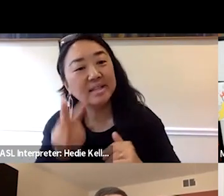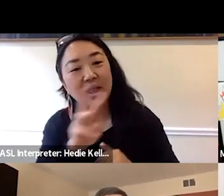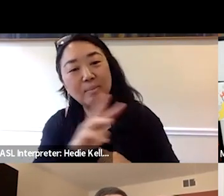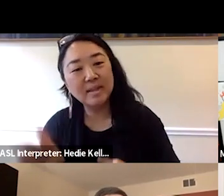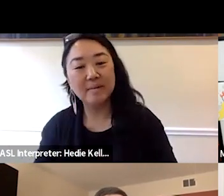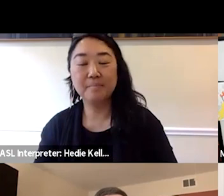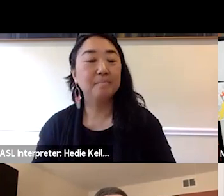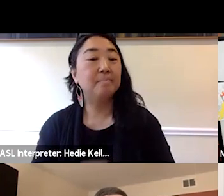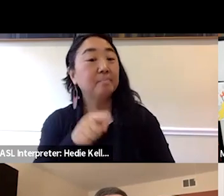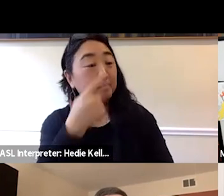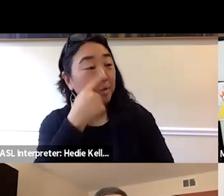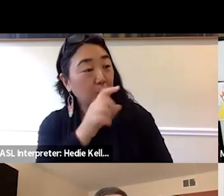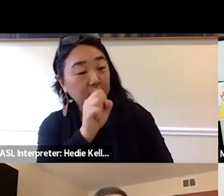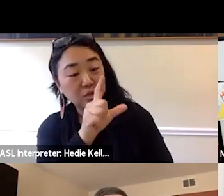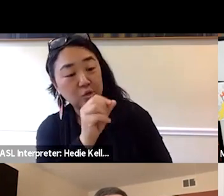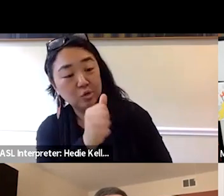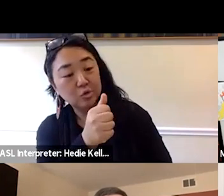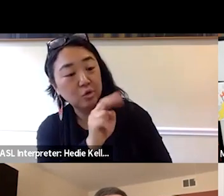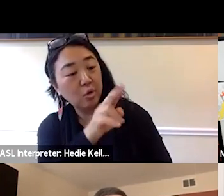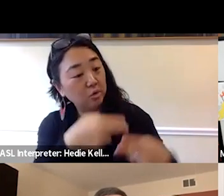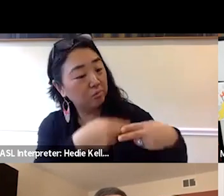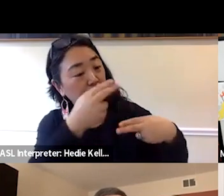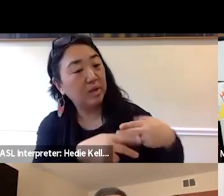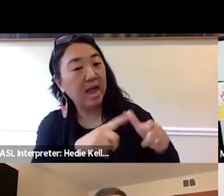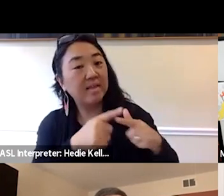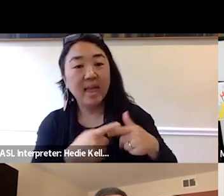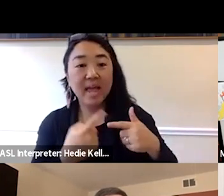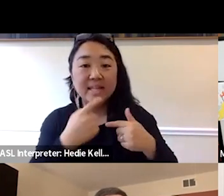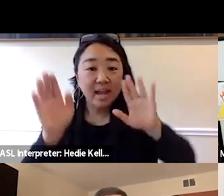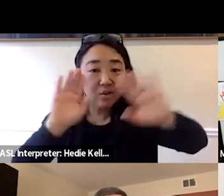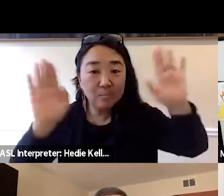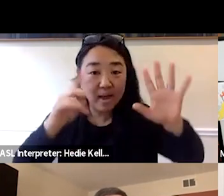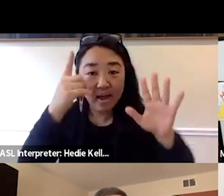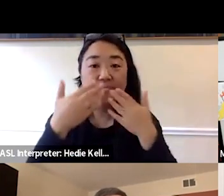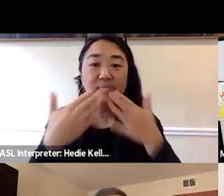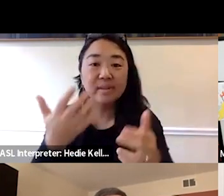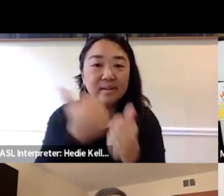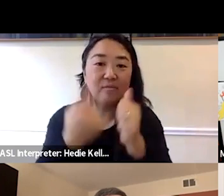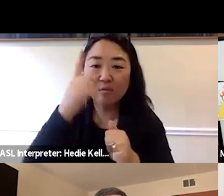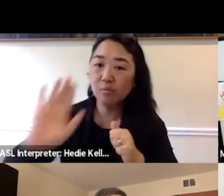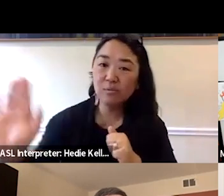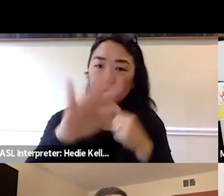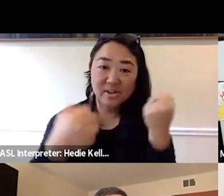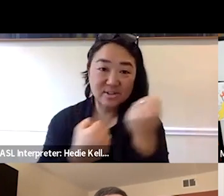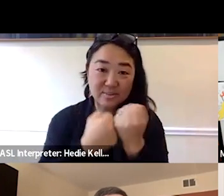Do you want to put up that landing page, and we'll just do a sign off and thank everybody for their support and